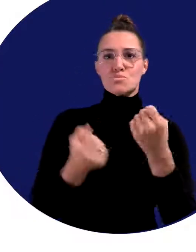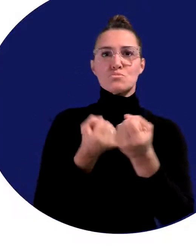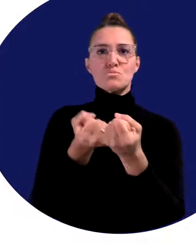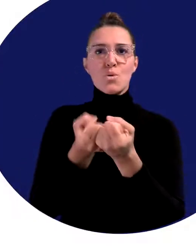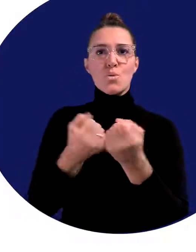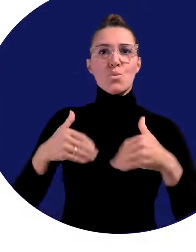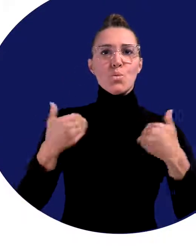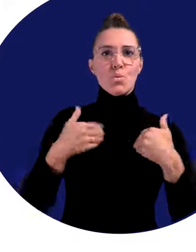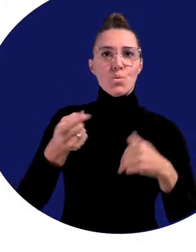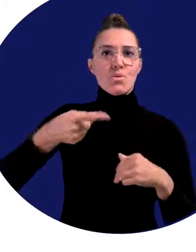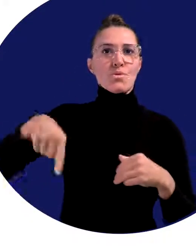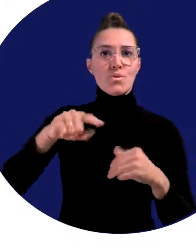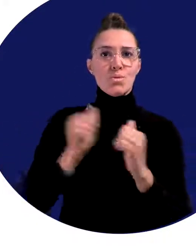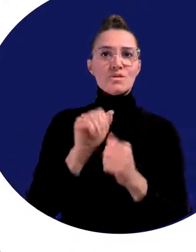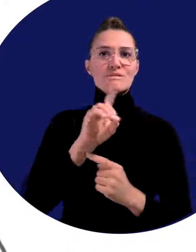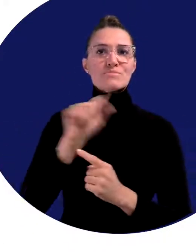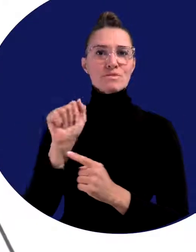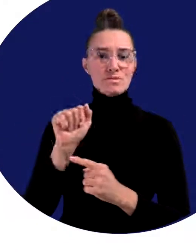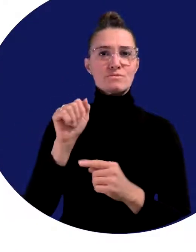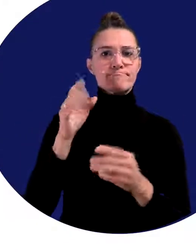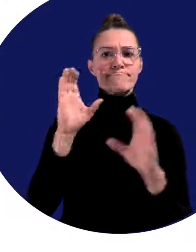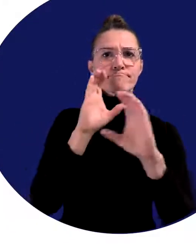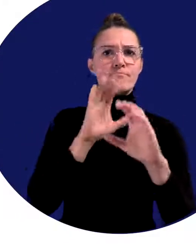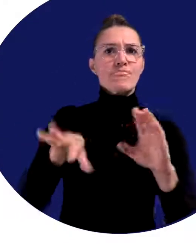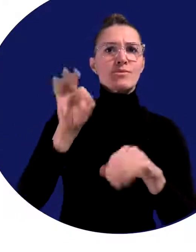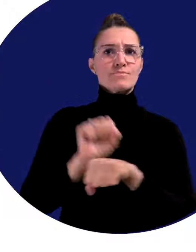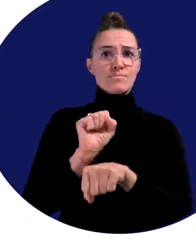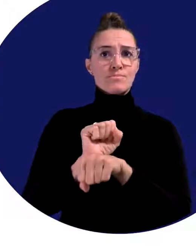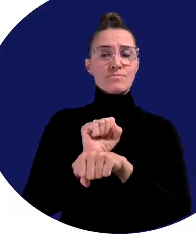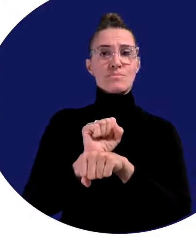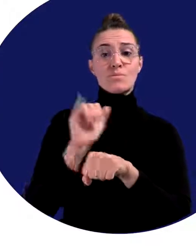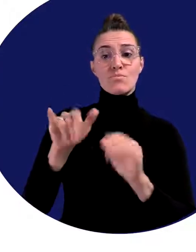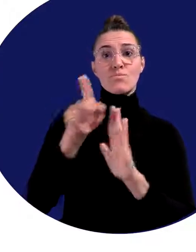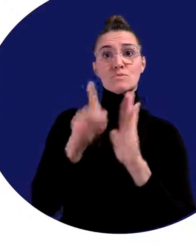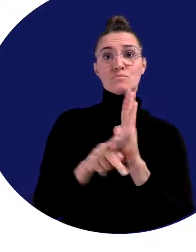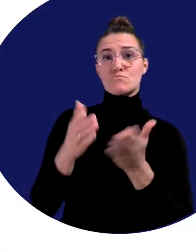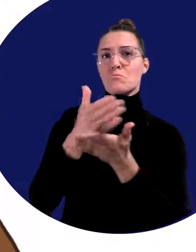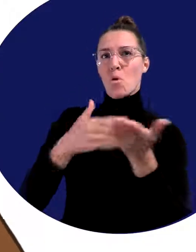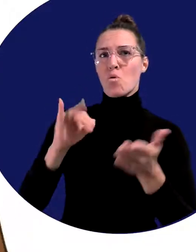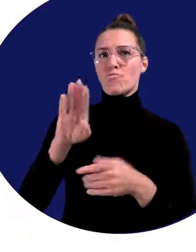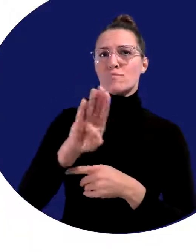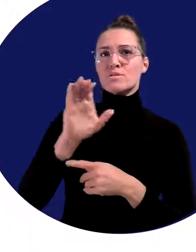the guiding principles to support youth with disabilities in their employment. These principles are part of the